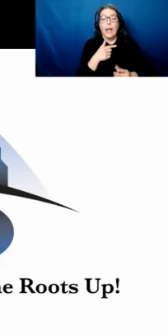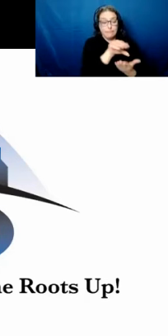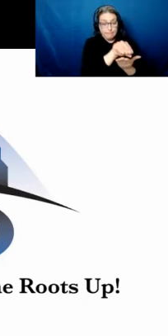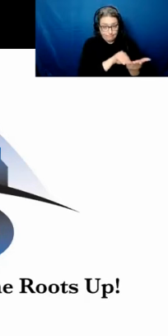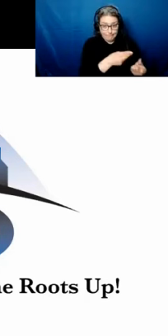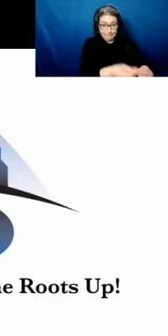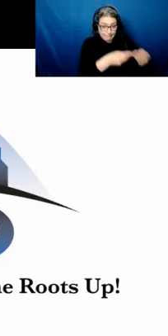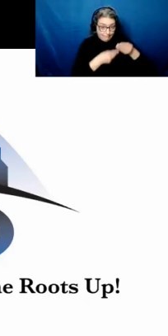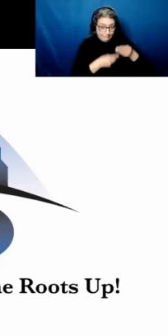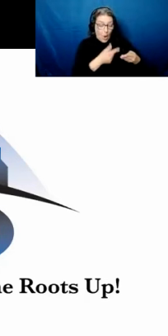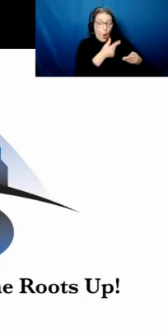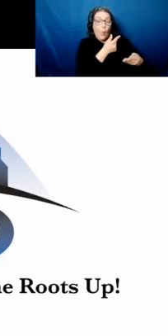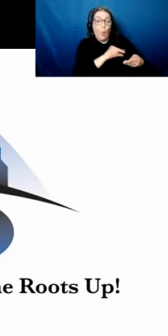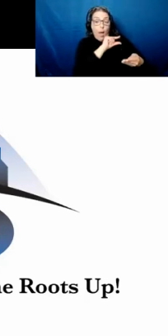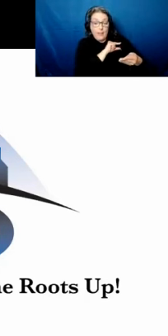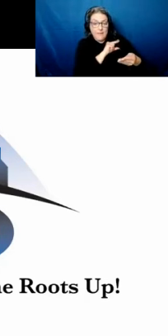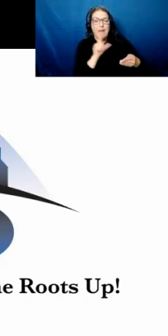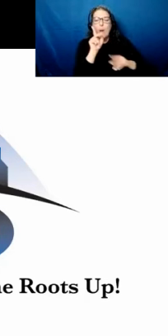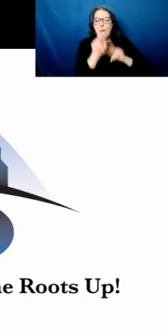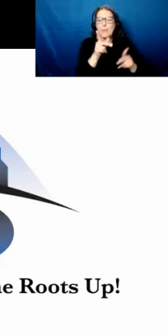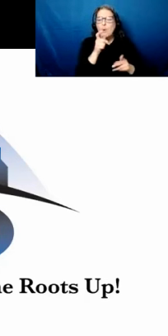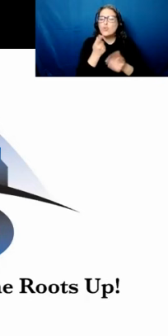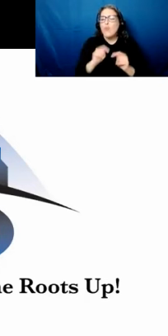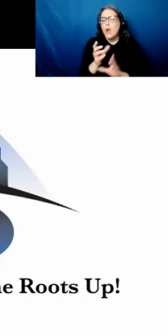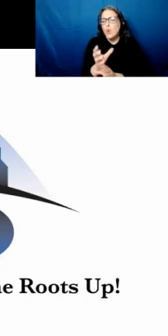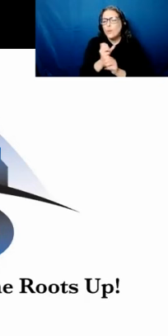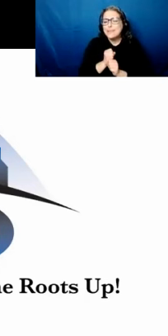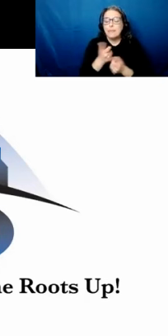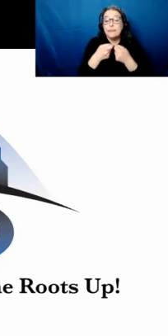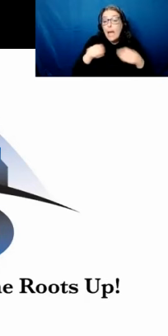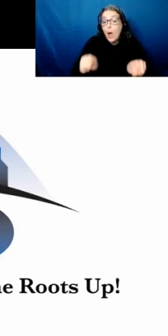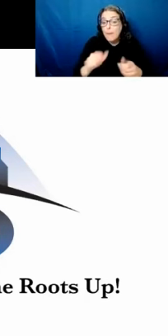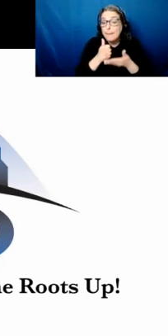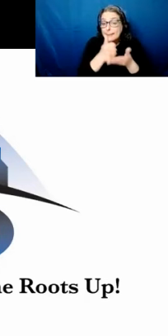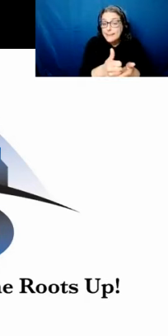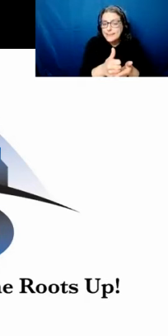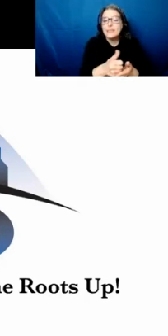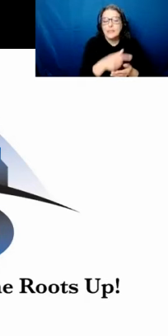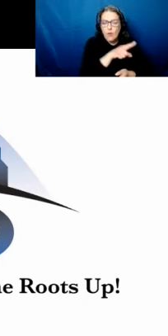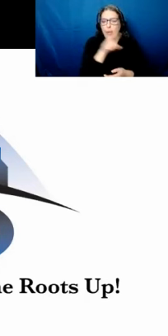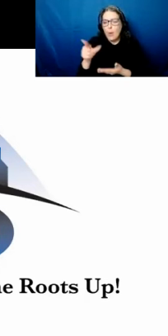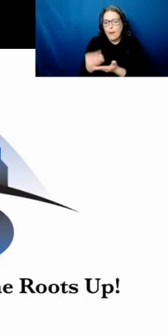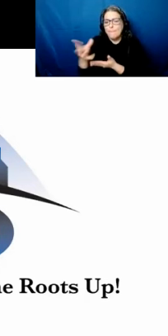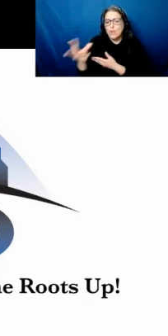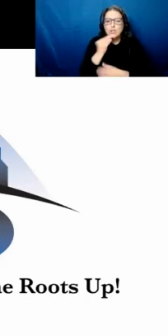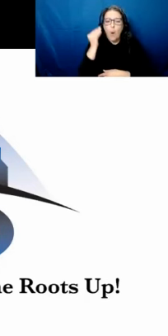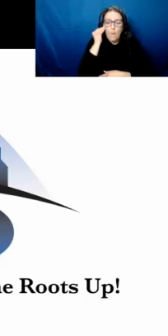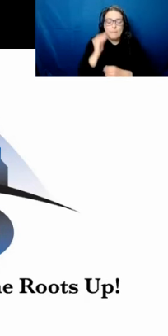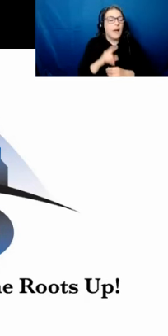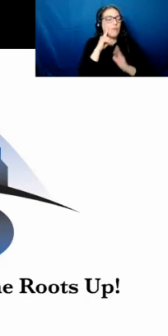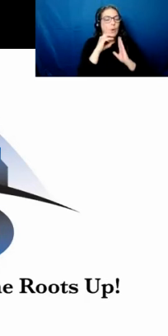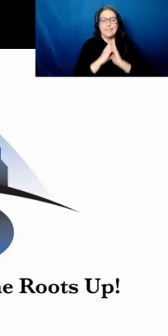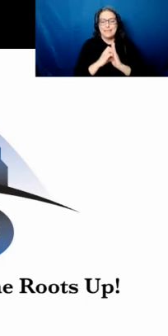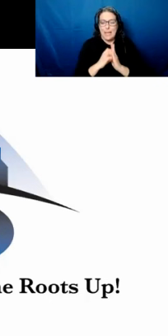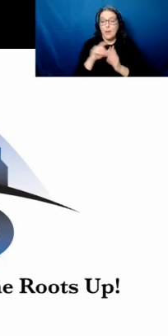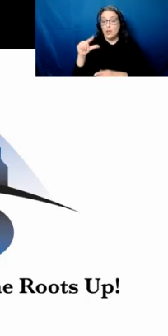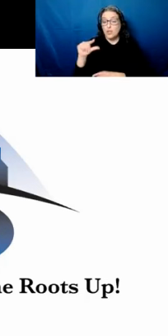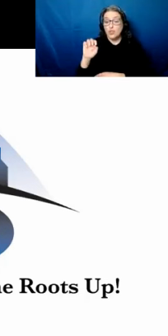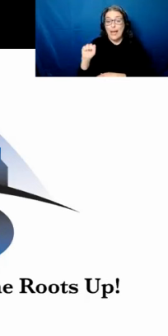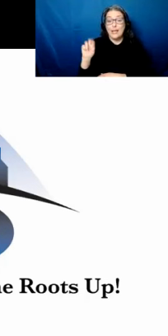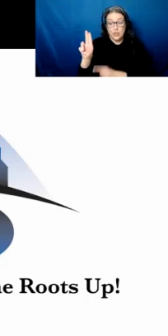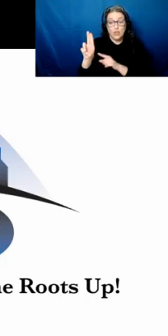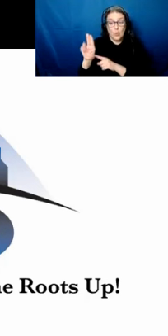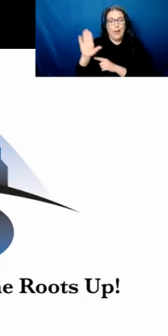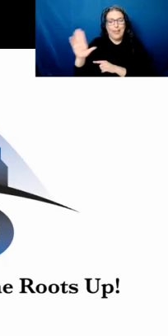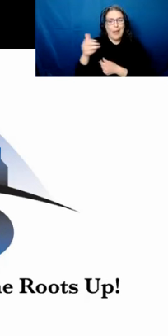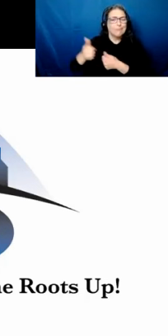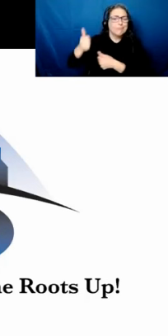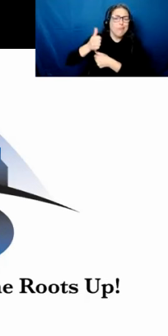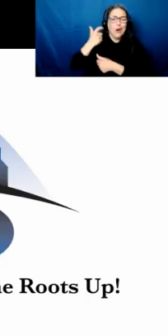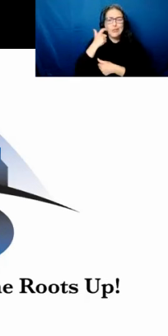Our financial education is also a HUD certified workshop that covers budgets and crediting.